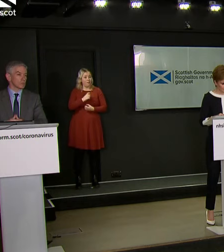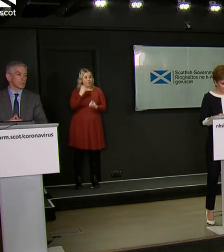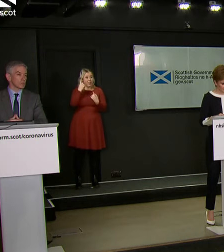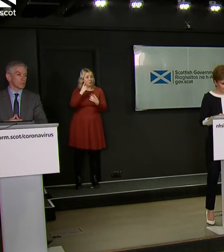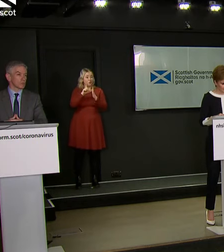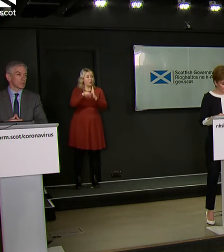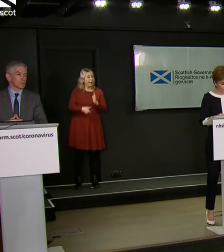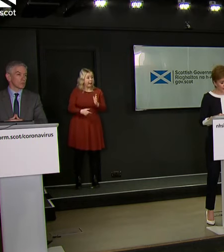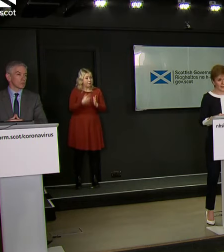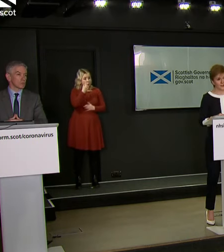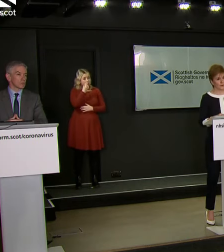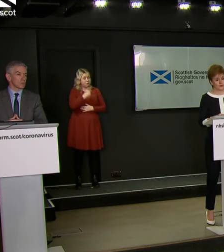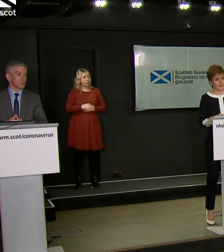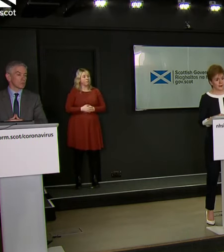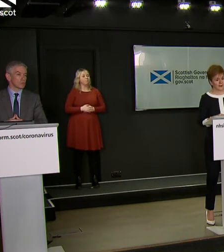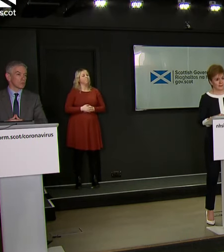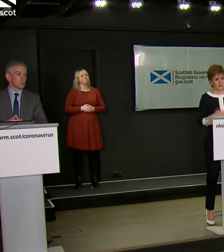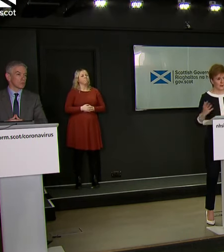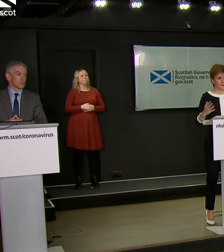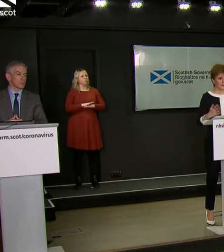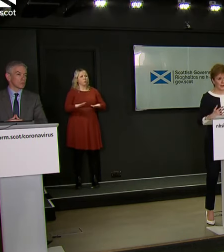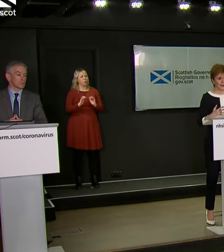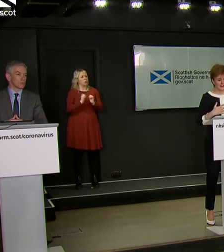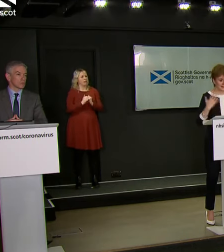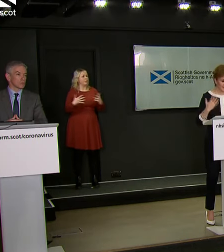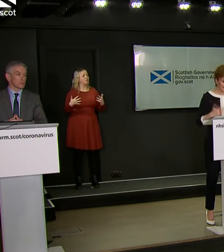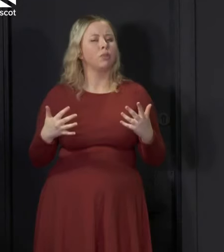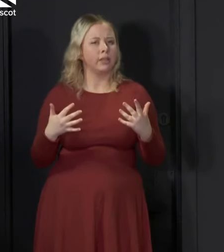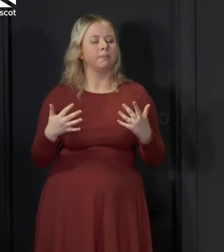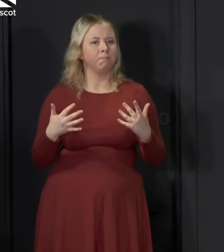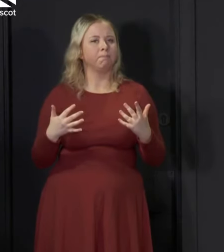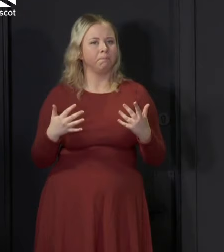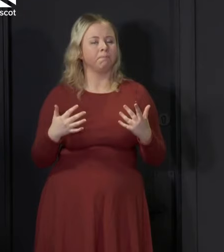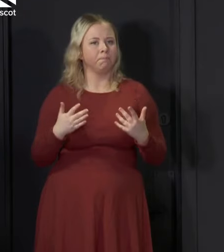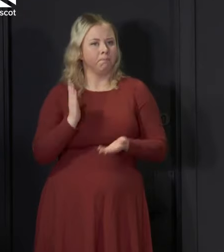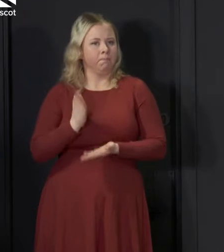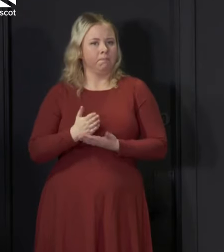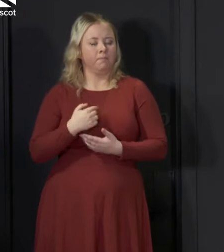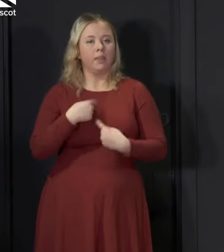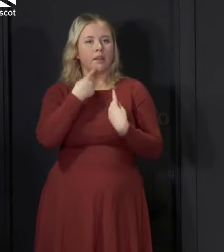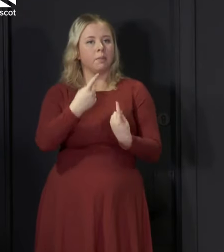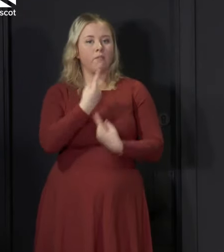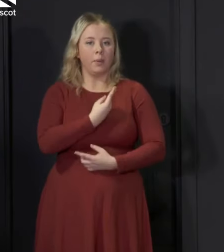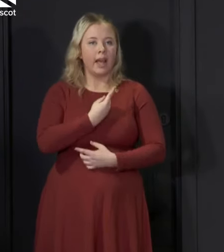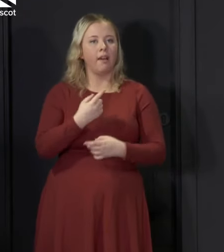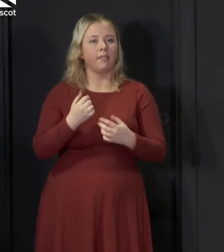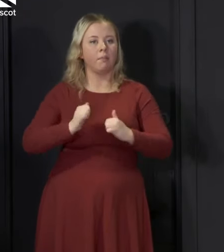No I don't agree with that. I certainly can only speak for myself and my government. There's